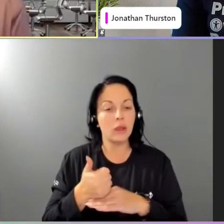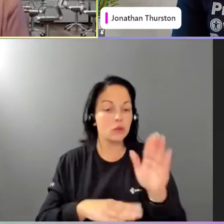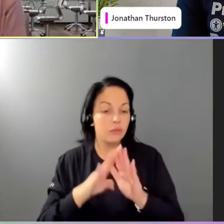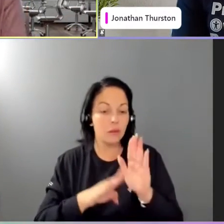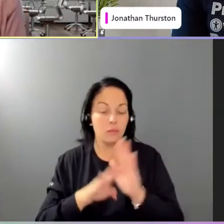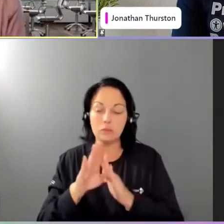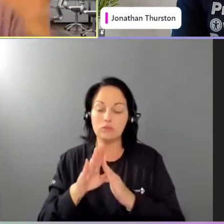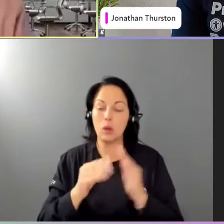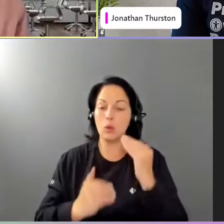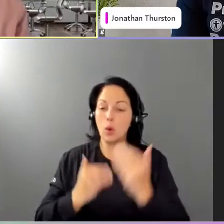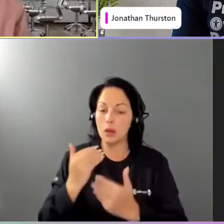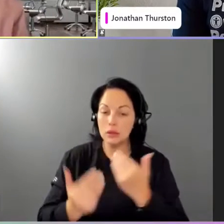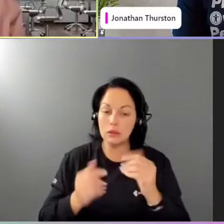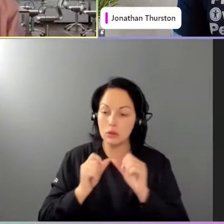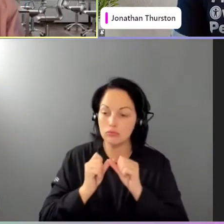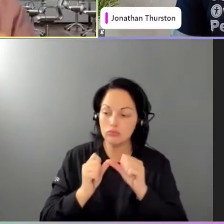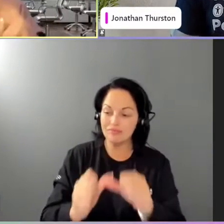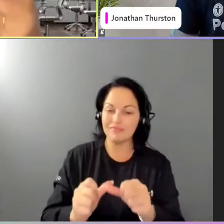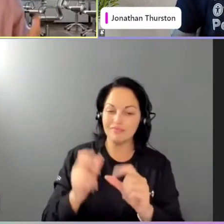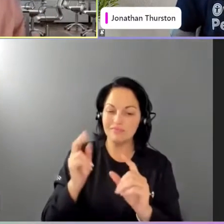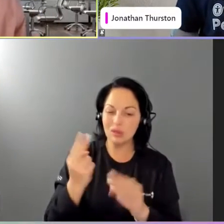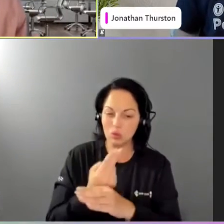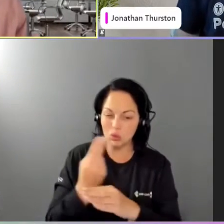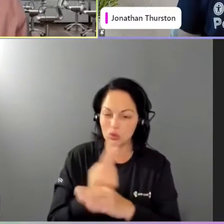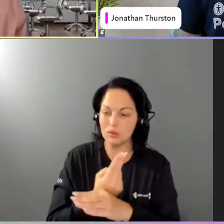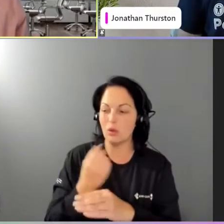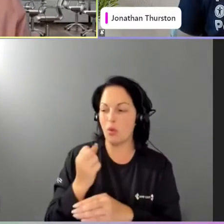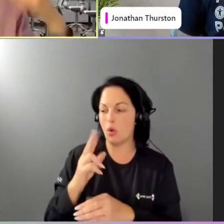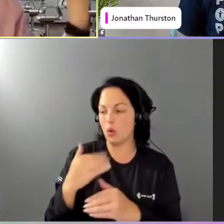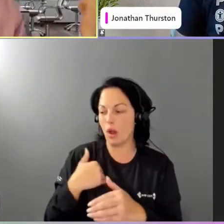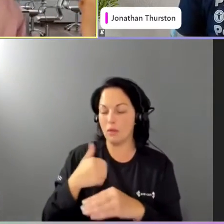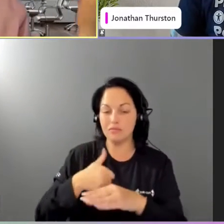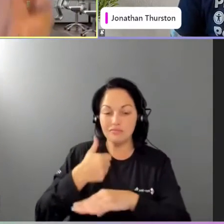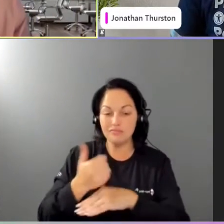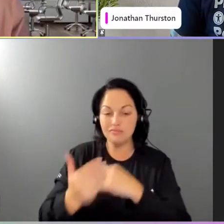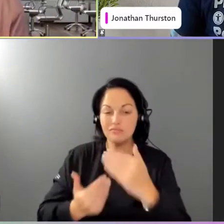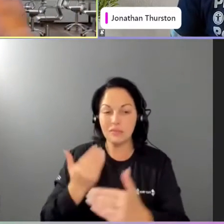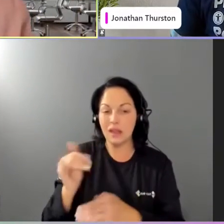practice is? If you have a process in place for your development process, and